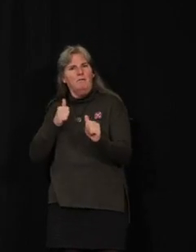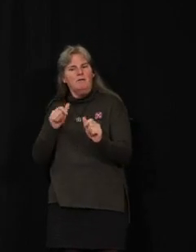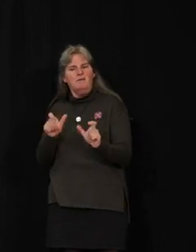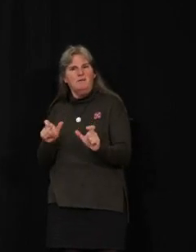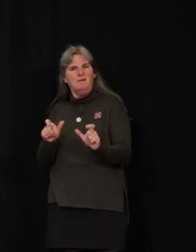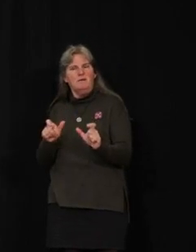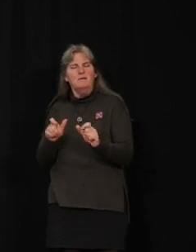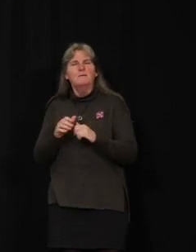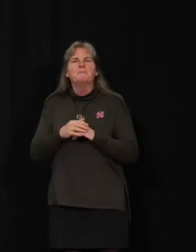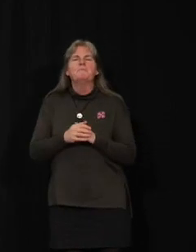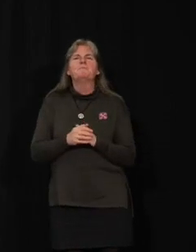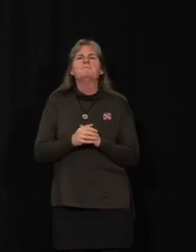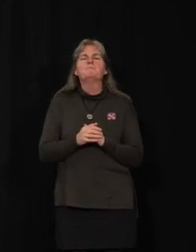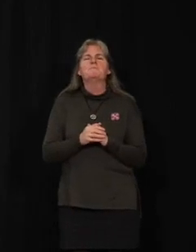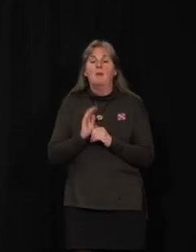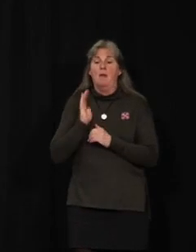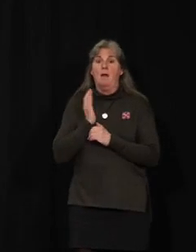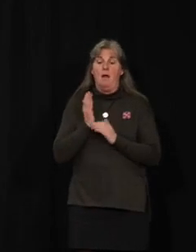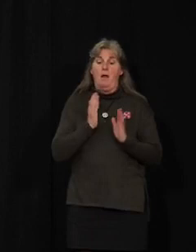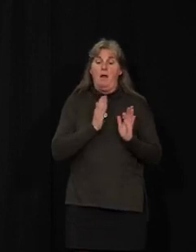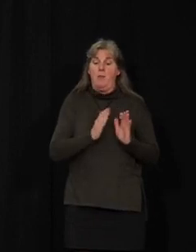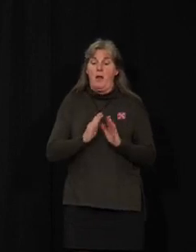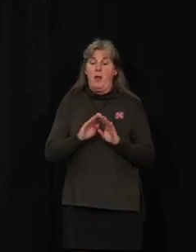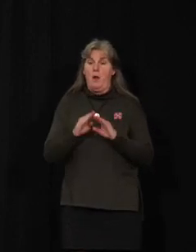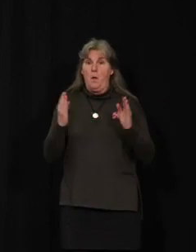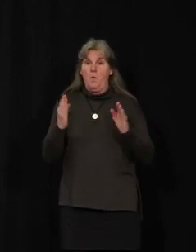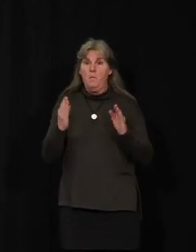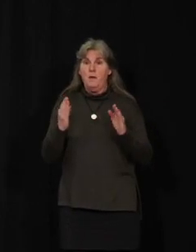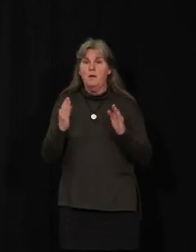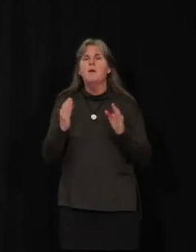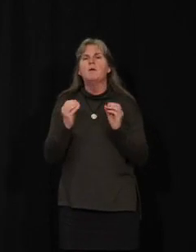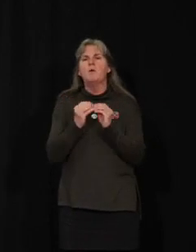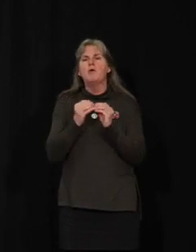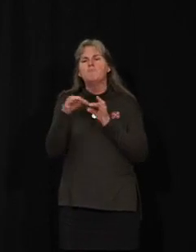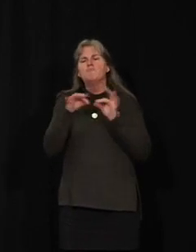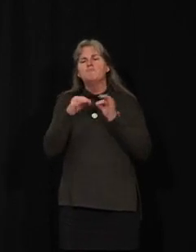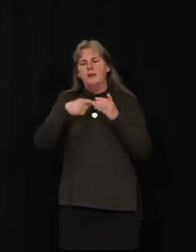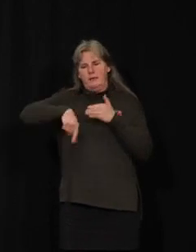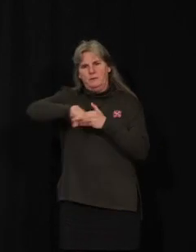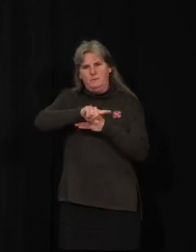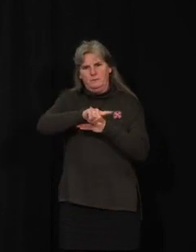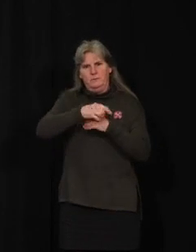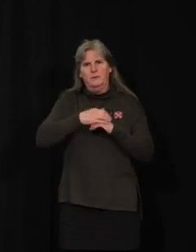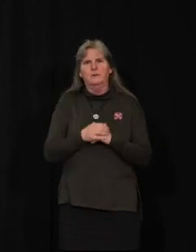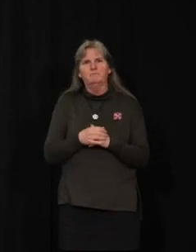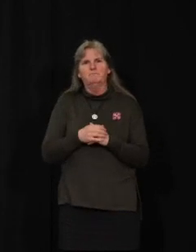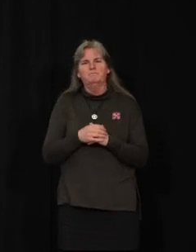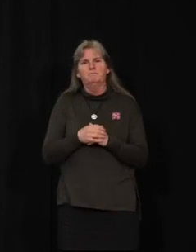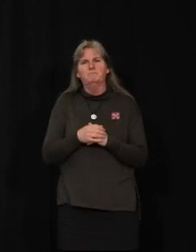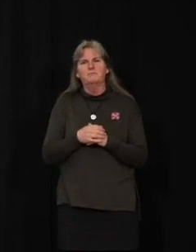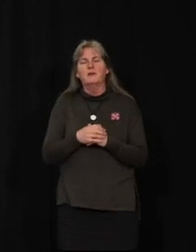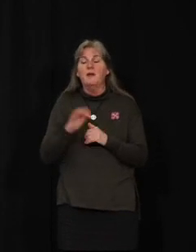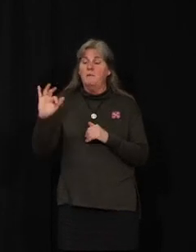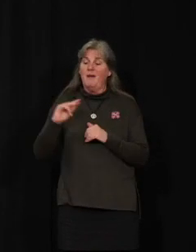our reopening plan to share next week. I know that recovery in the return to normalcy is on